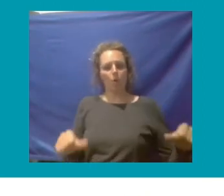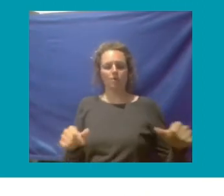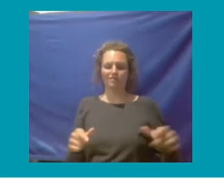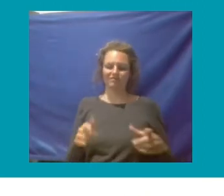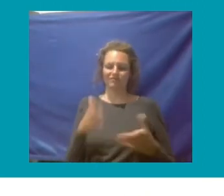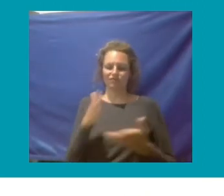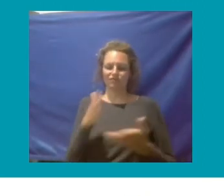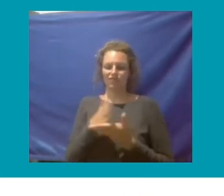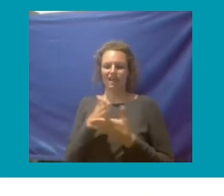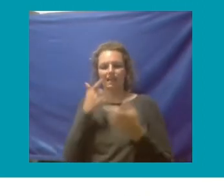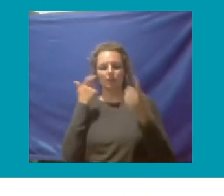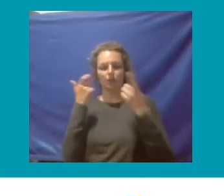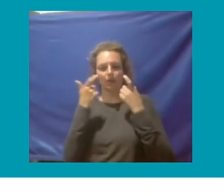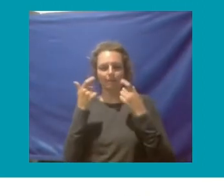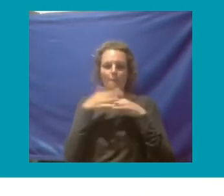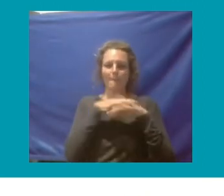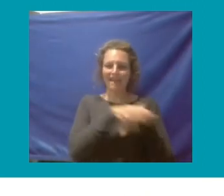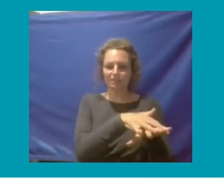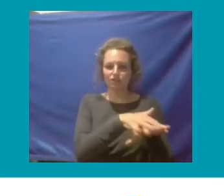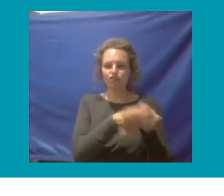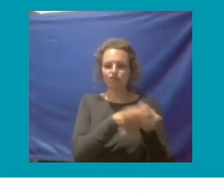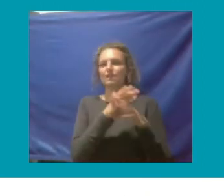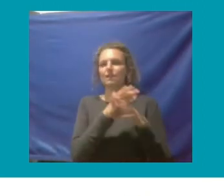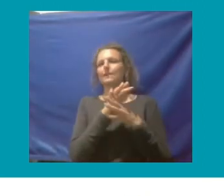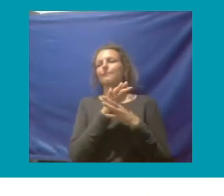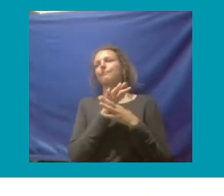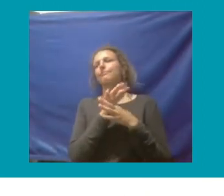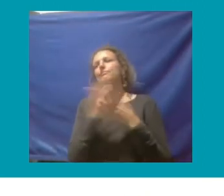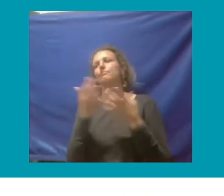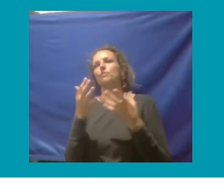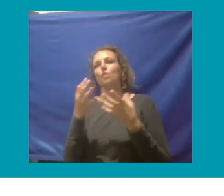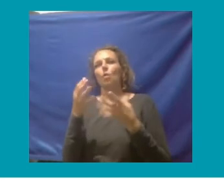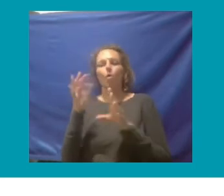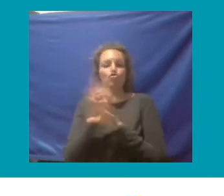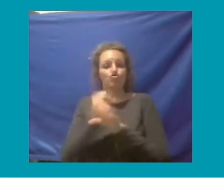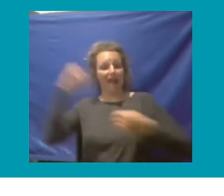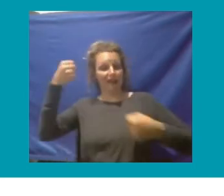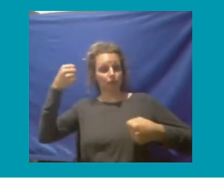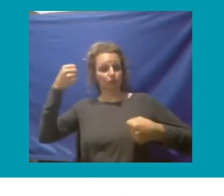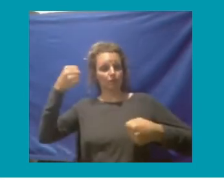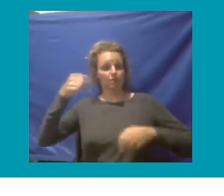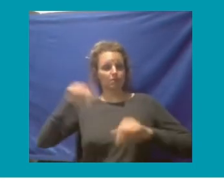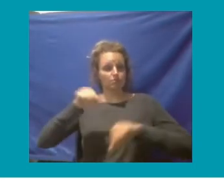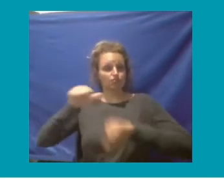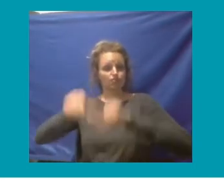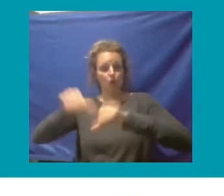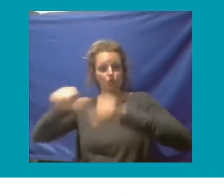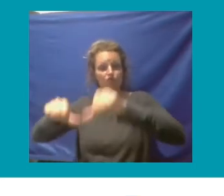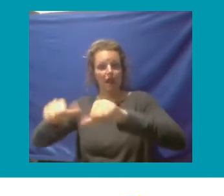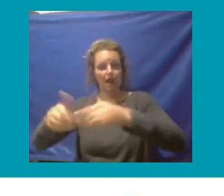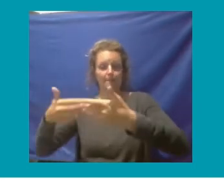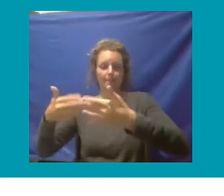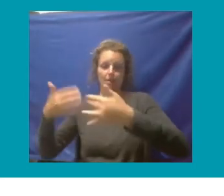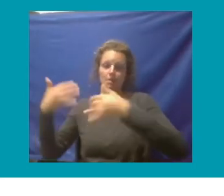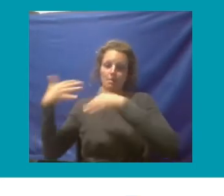apprenticeships or internships. Graduate programs. Mainstream jobs, so people who've already got maybe work